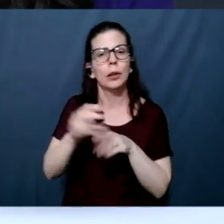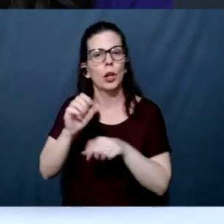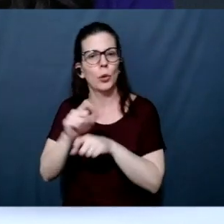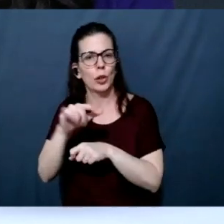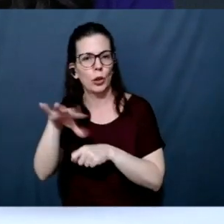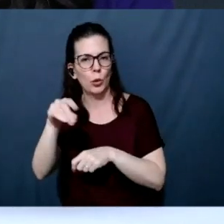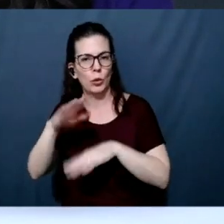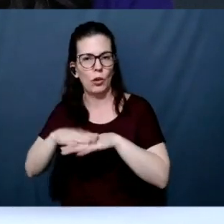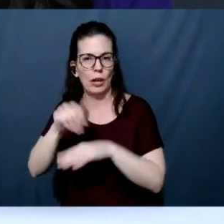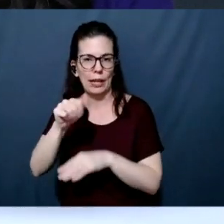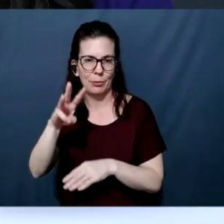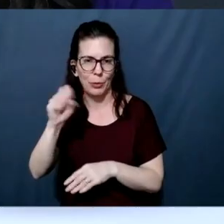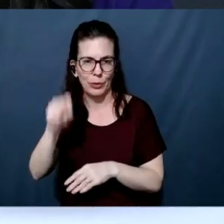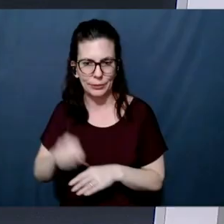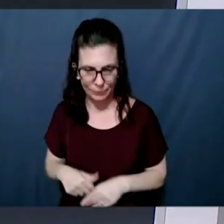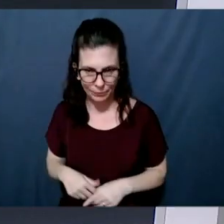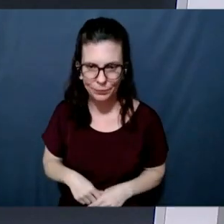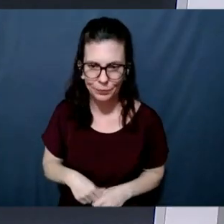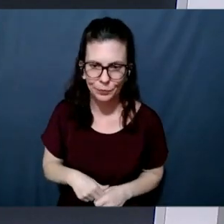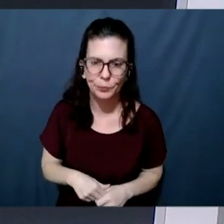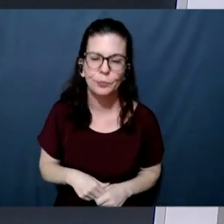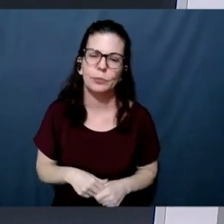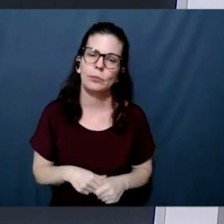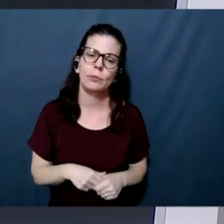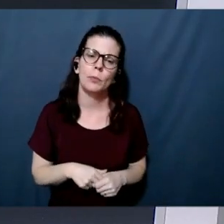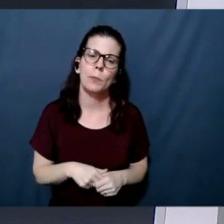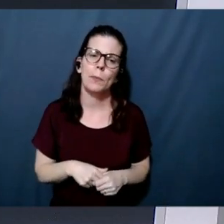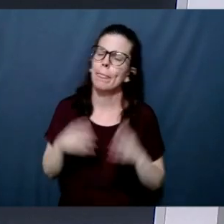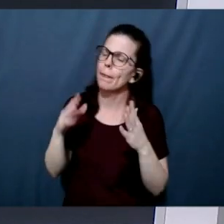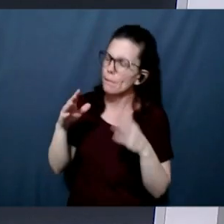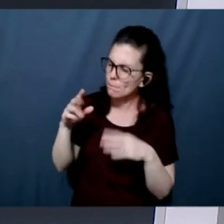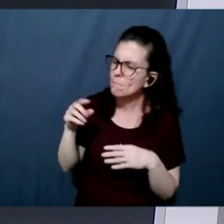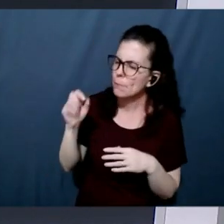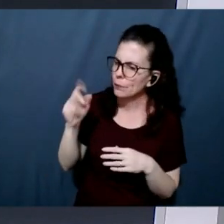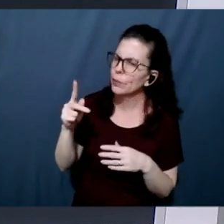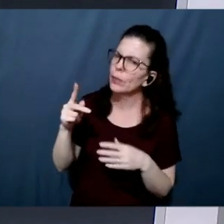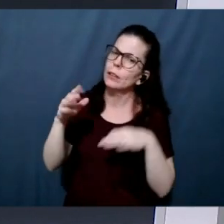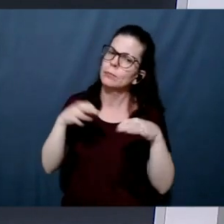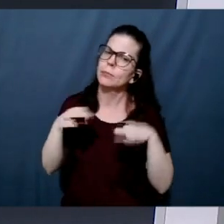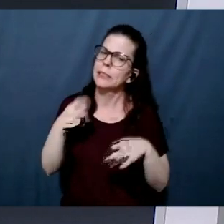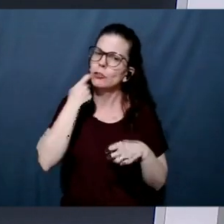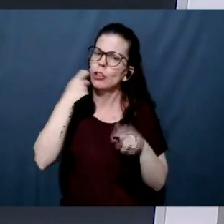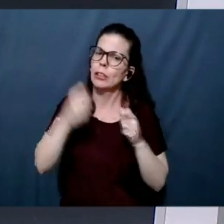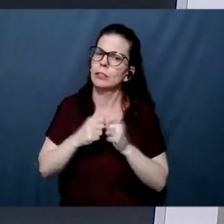Okay. So tell us what just launched. It's the Greengrass software catalog.